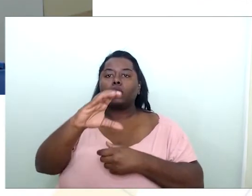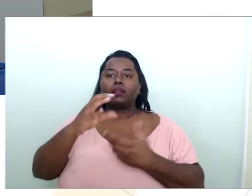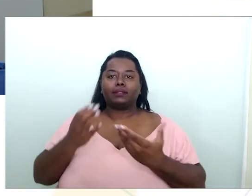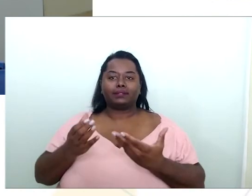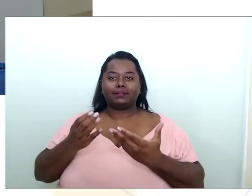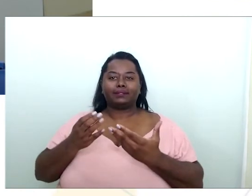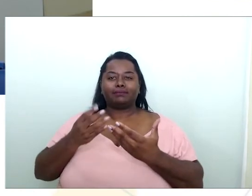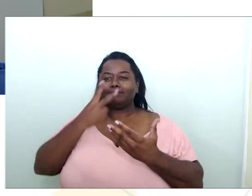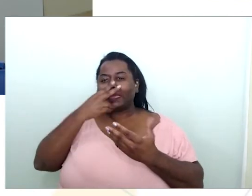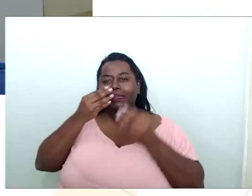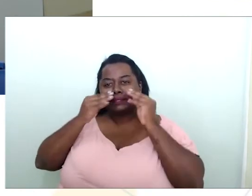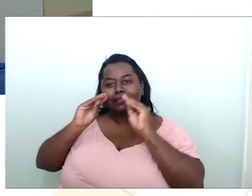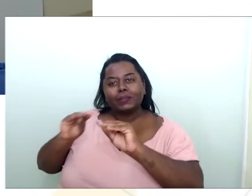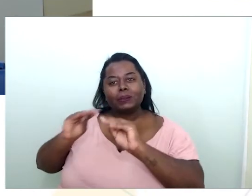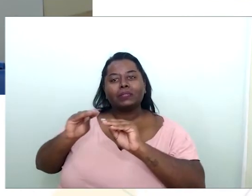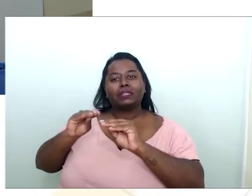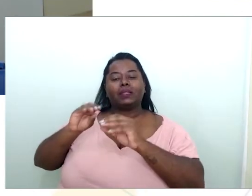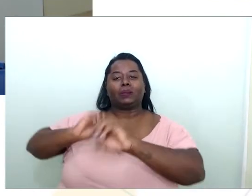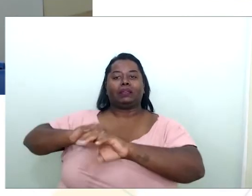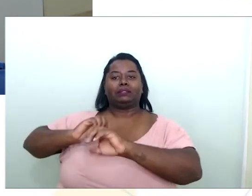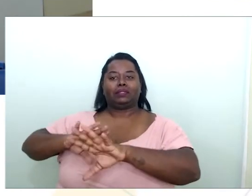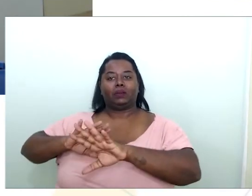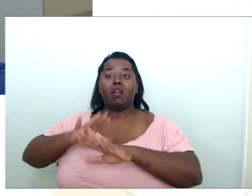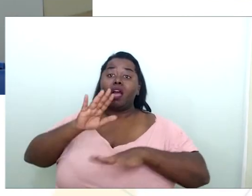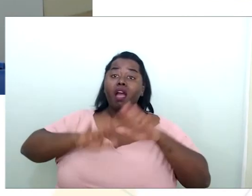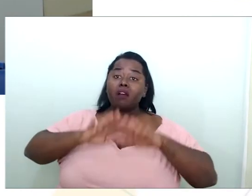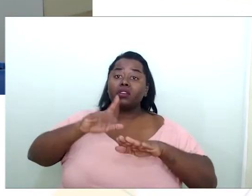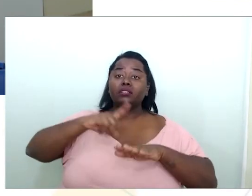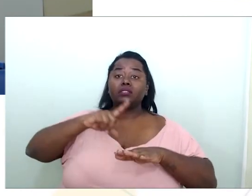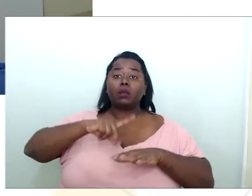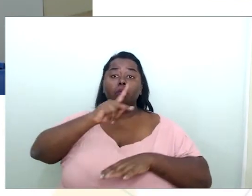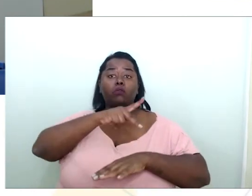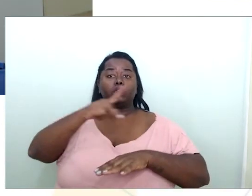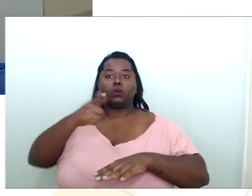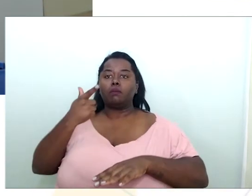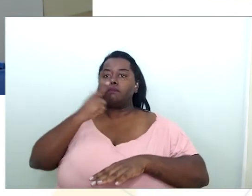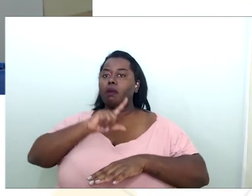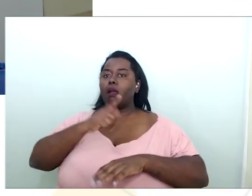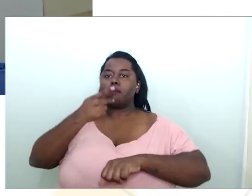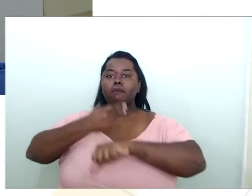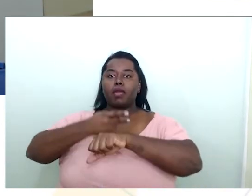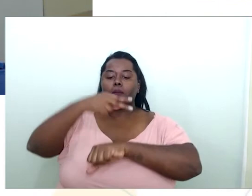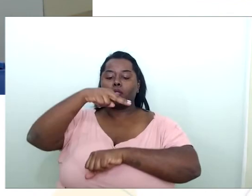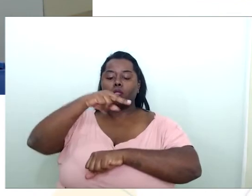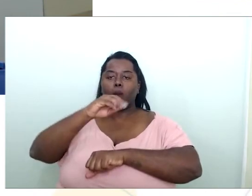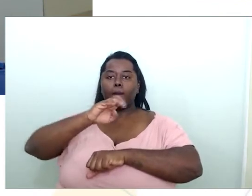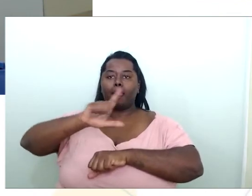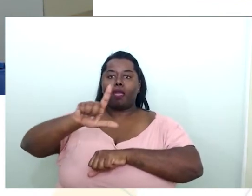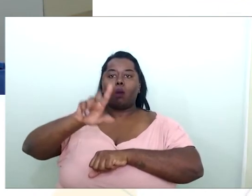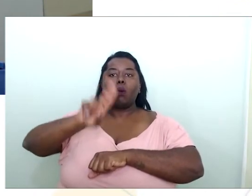where you have a you have a Nobel prize-winning prophet professor using a